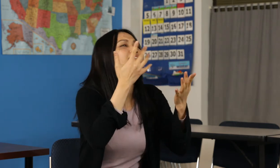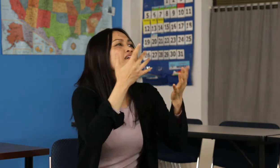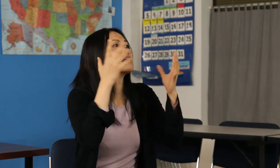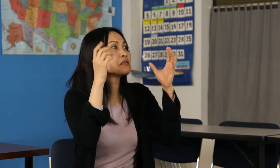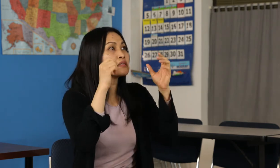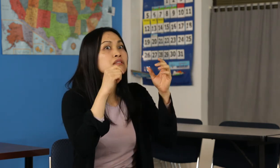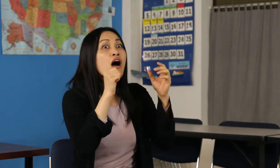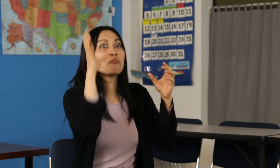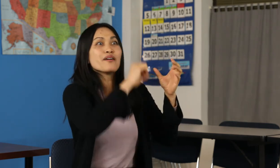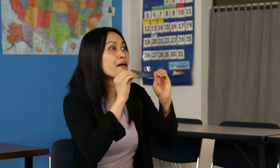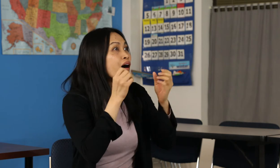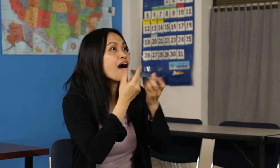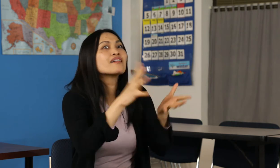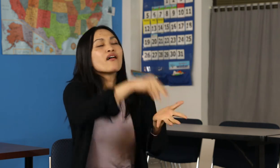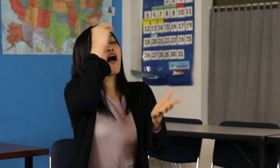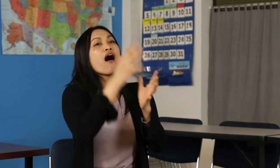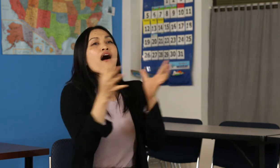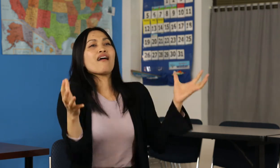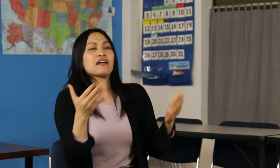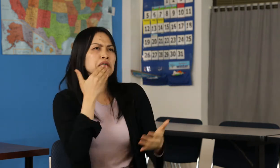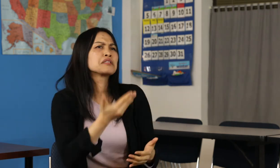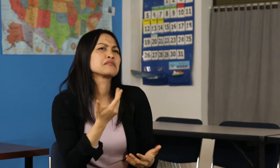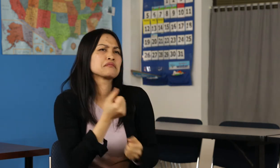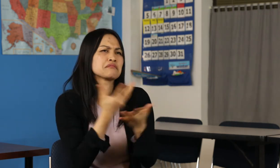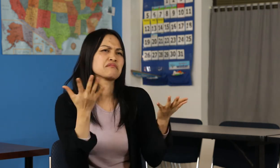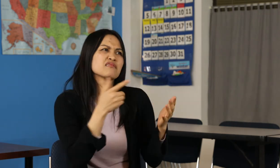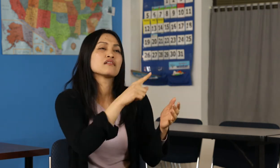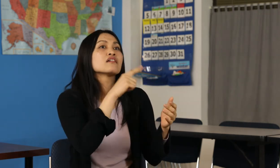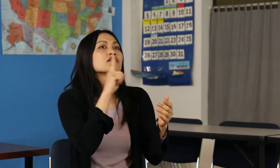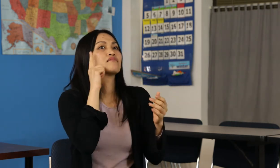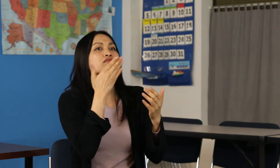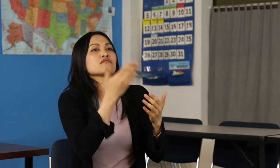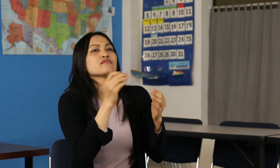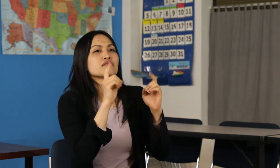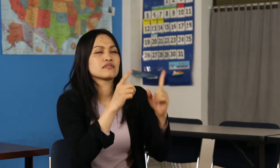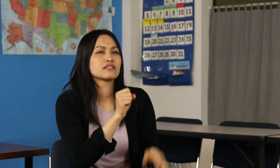Yeah, I learned a lot when I was able to attend a Deaf school.